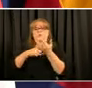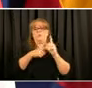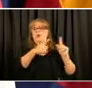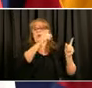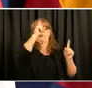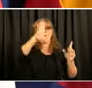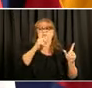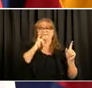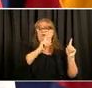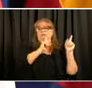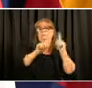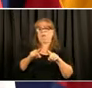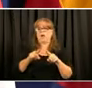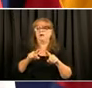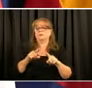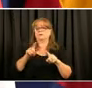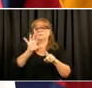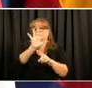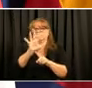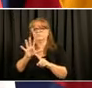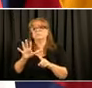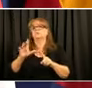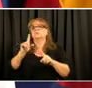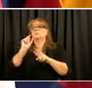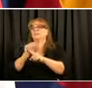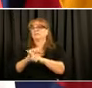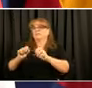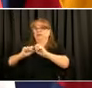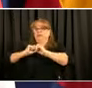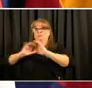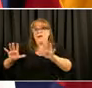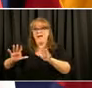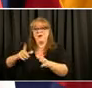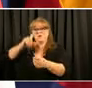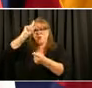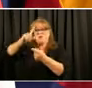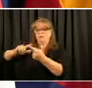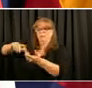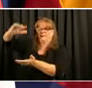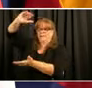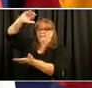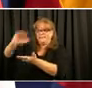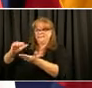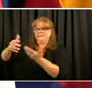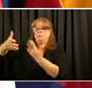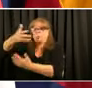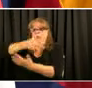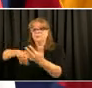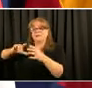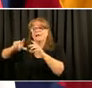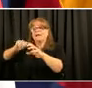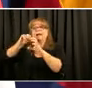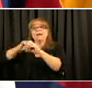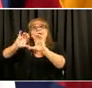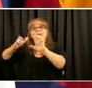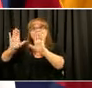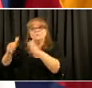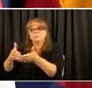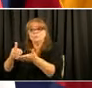limit the number of individuals that are interacting in all settings including in classroom settings and so that is one of the reasons that our one of our primary strategies